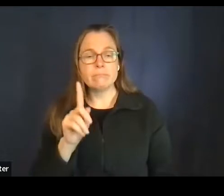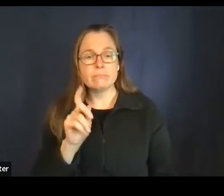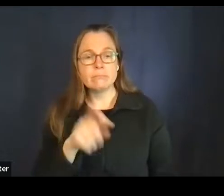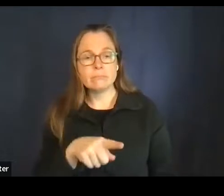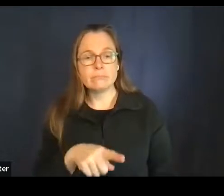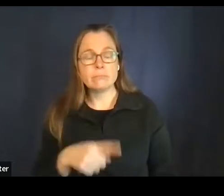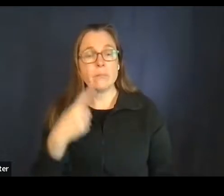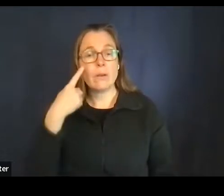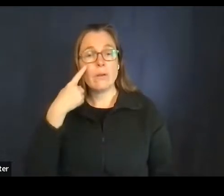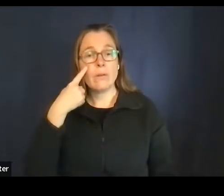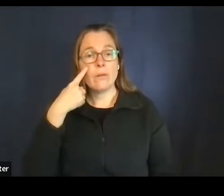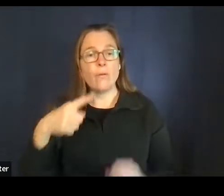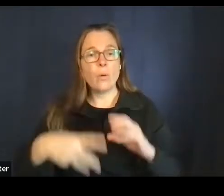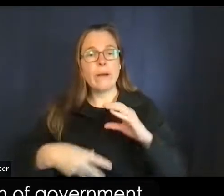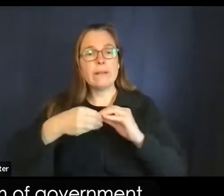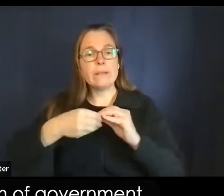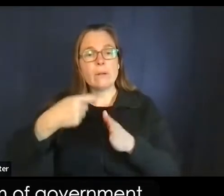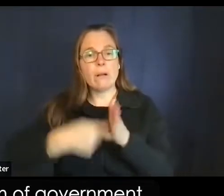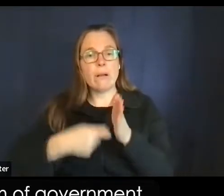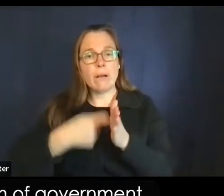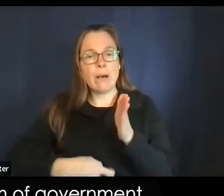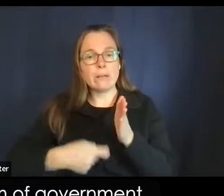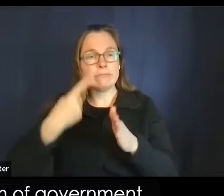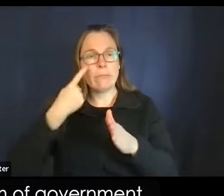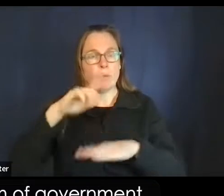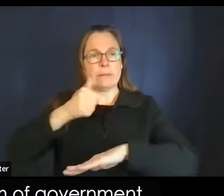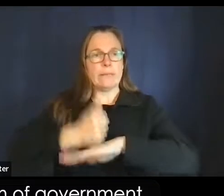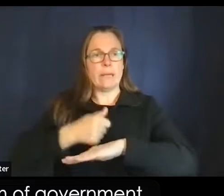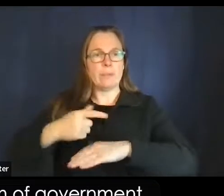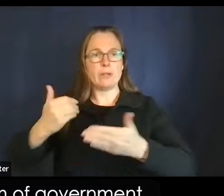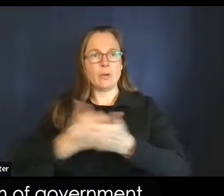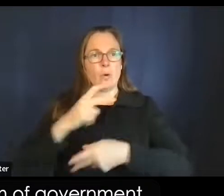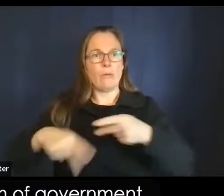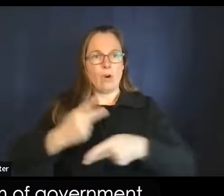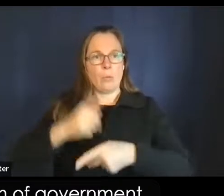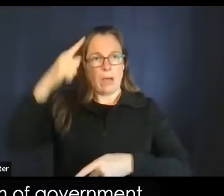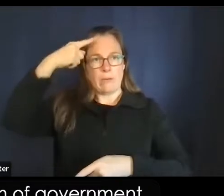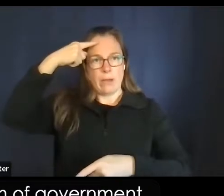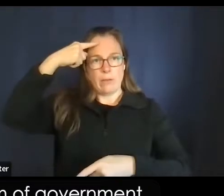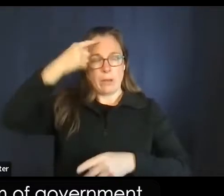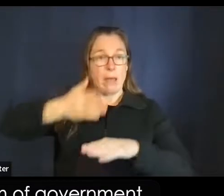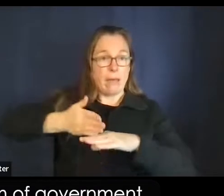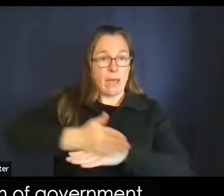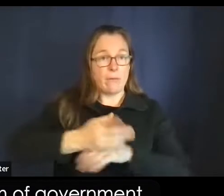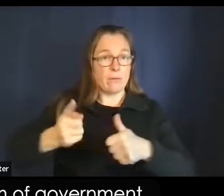additional cost for this implementing this new form of government outside the first three years, there's a ballpark figure there.